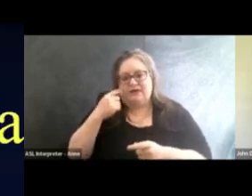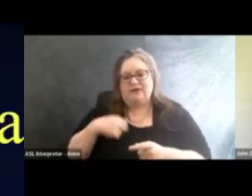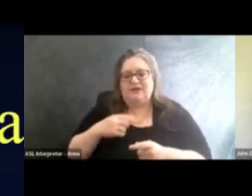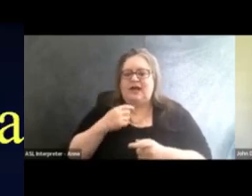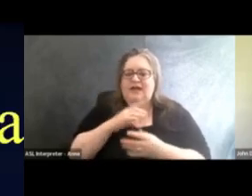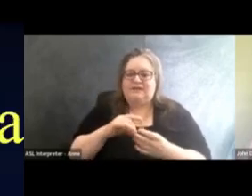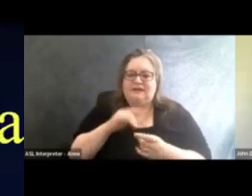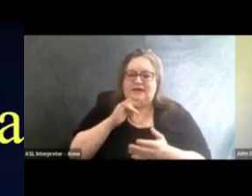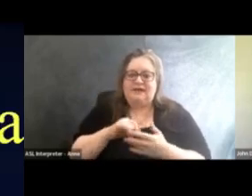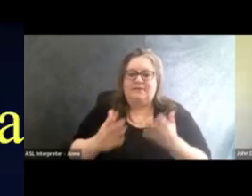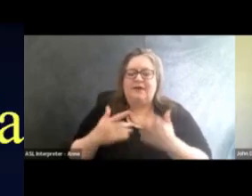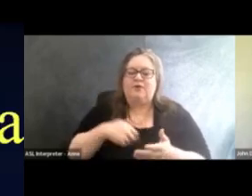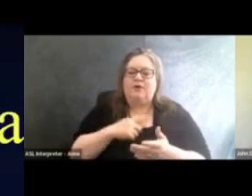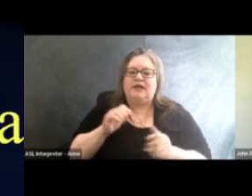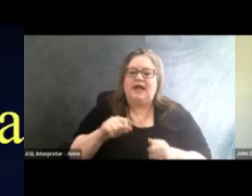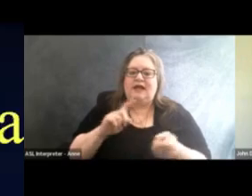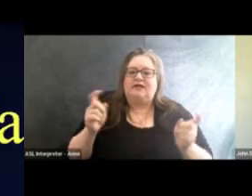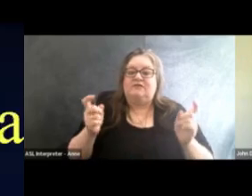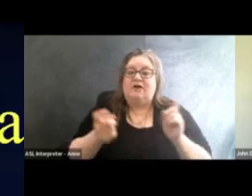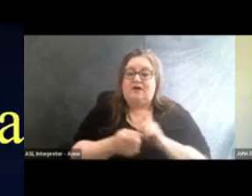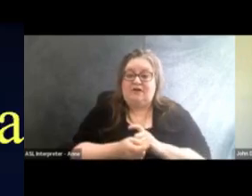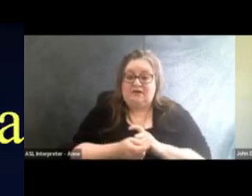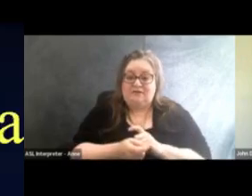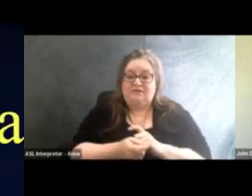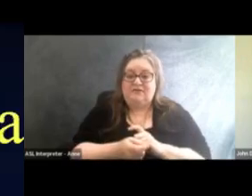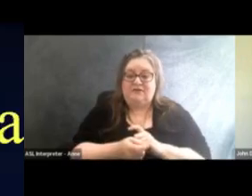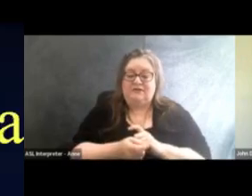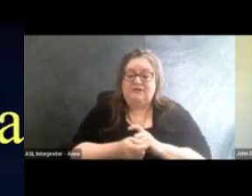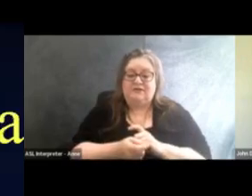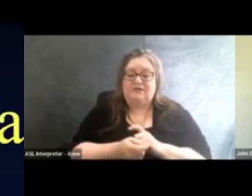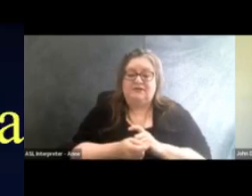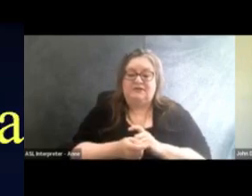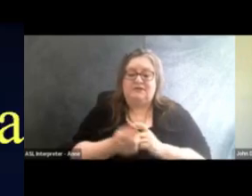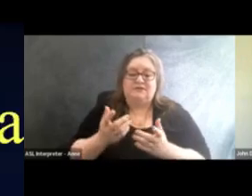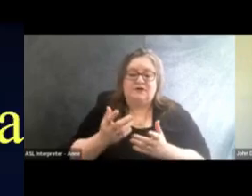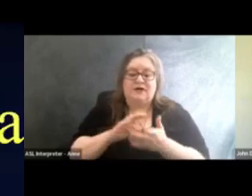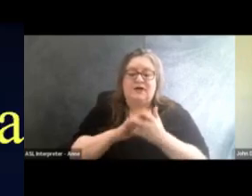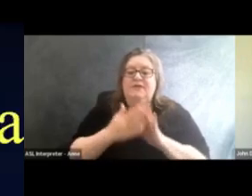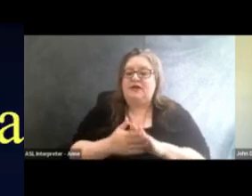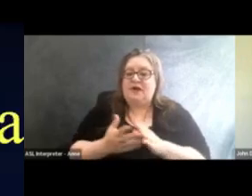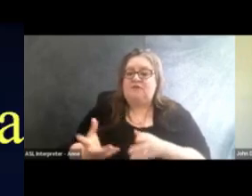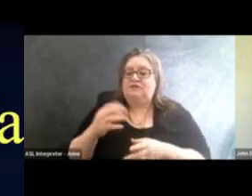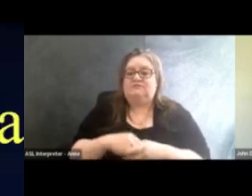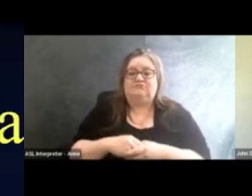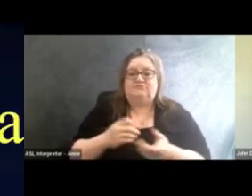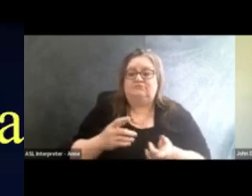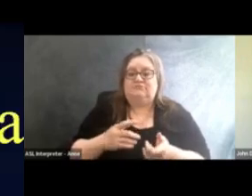that maybe we can evolve to where, you know, it's just part of the lexicon of everybody, all